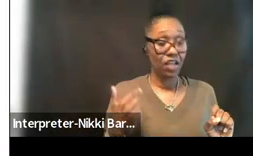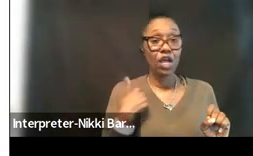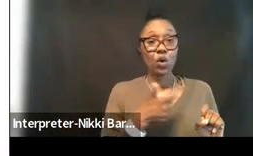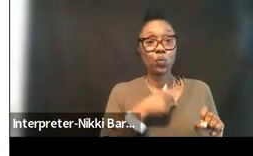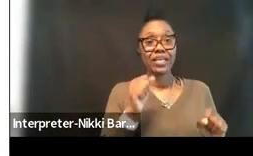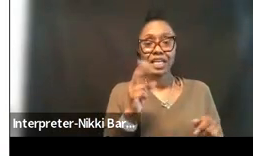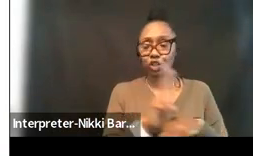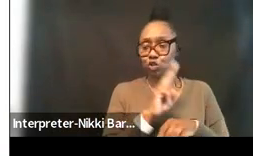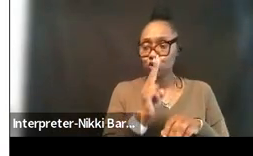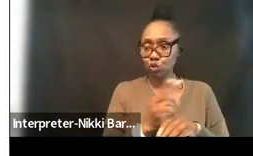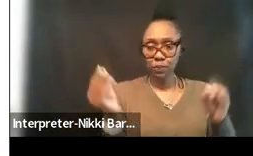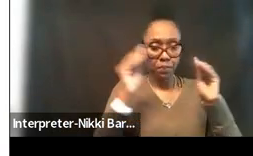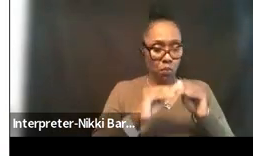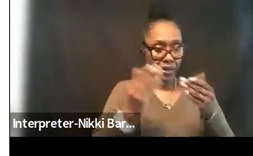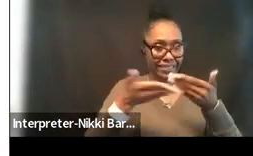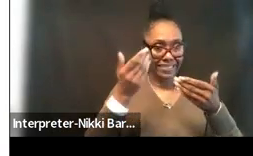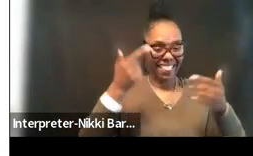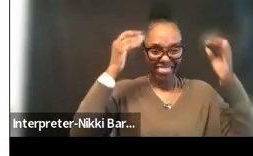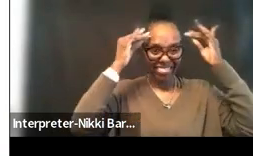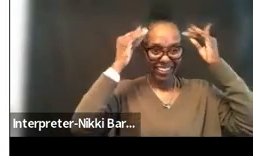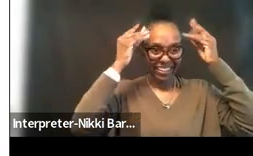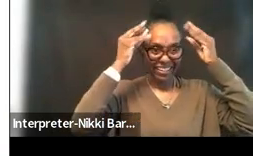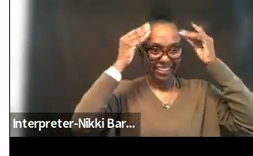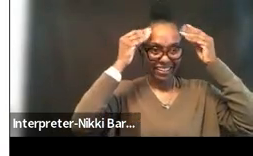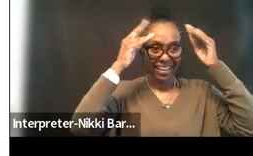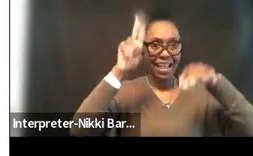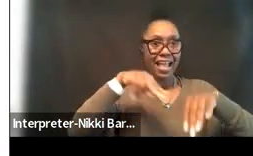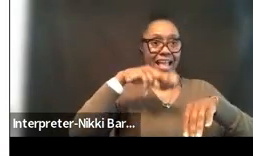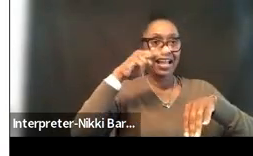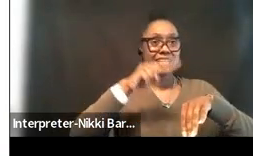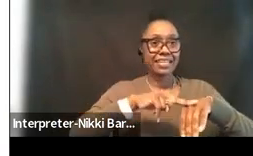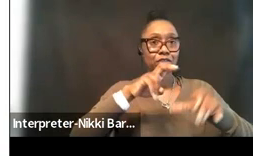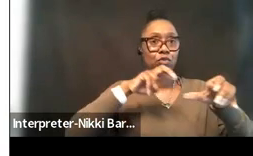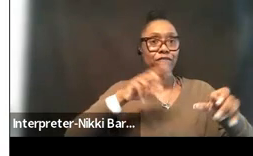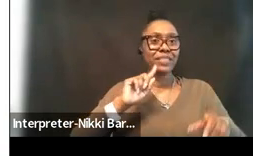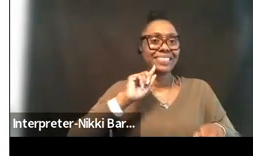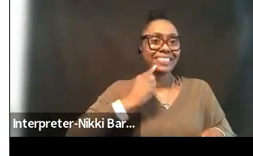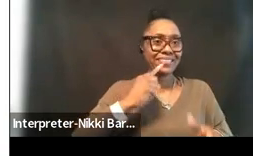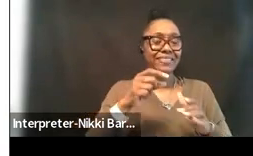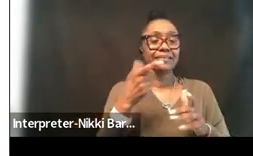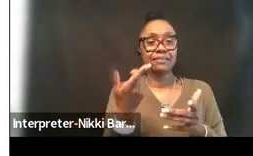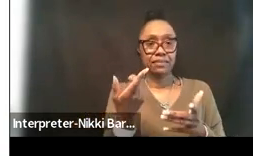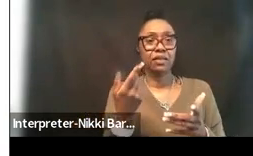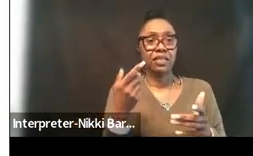That is how someone naturally comes out of the crisis state is to have the parasympathetic nervous system activated.